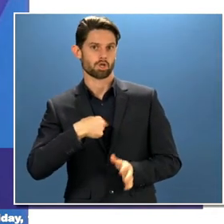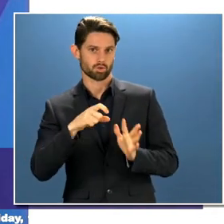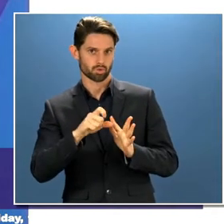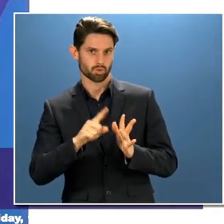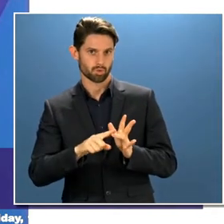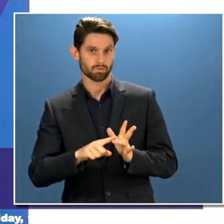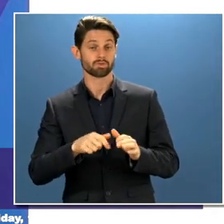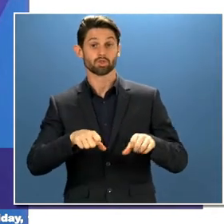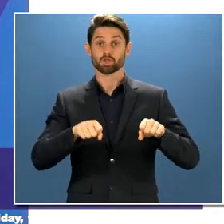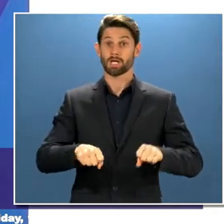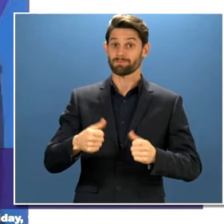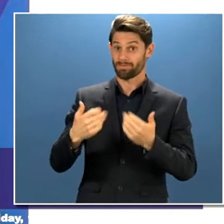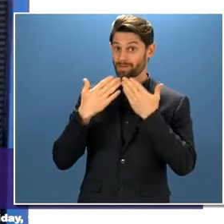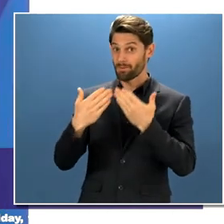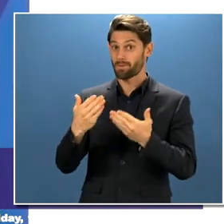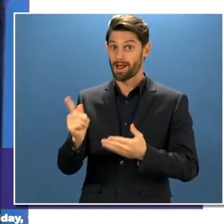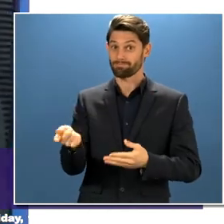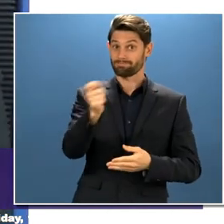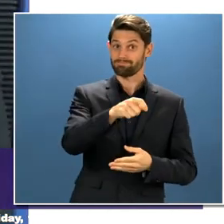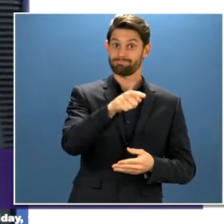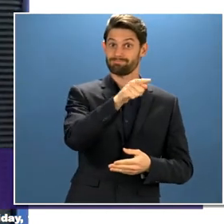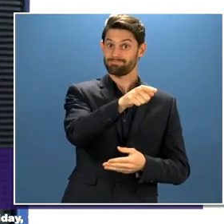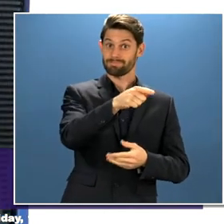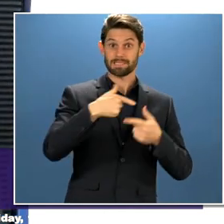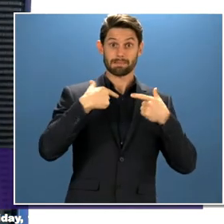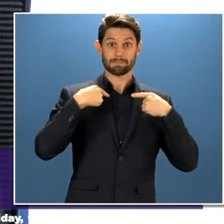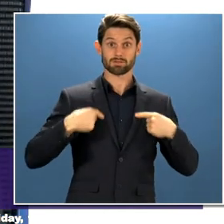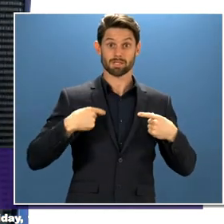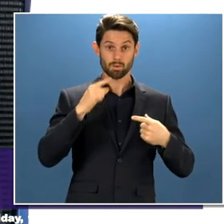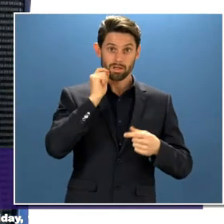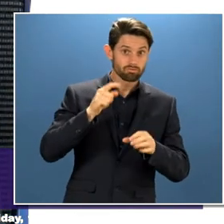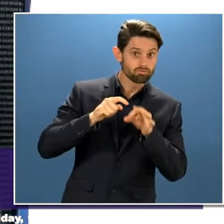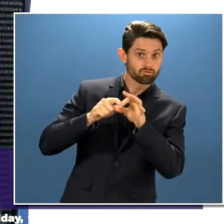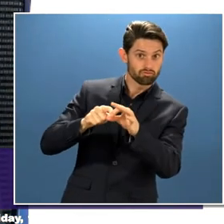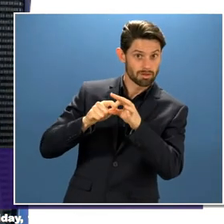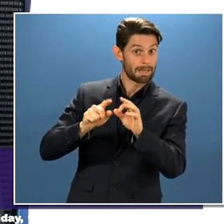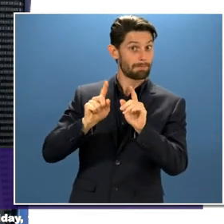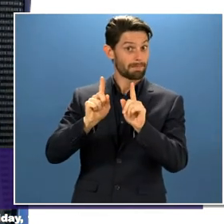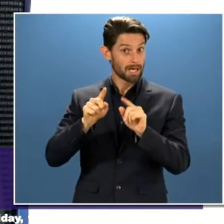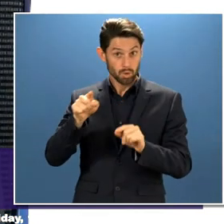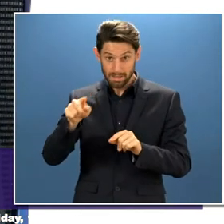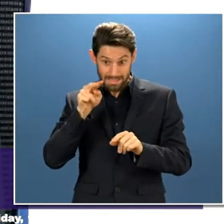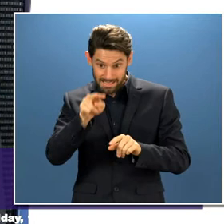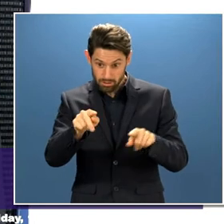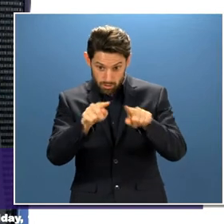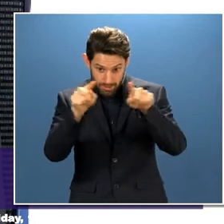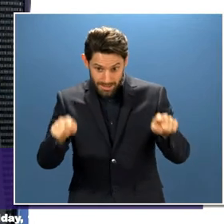Now Ms Eastman will ask you some questions. Before she does that, on the screen you can see Commissioner Atkinson who is in